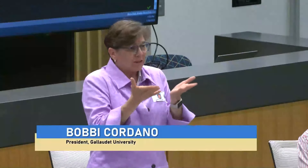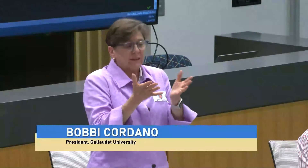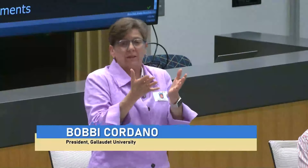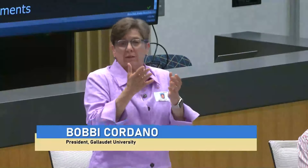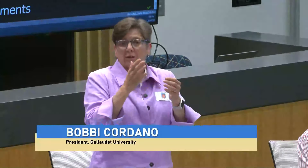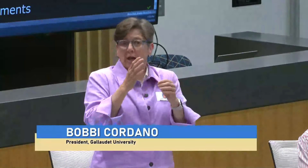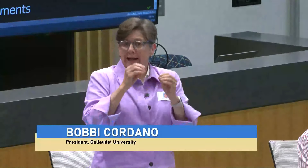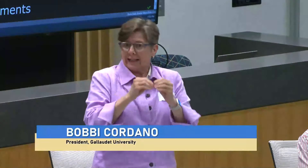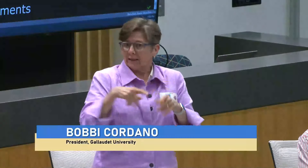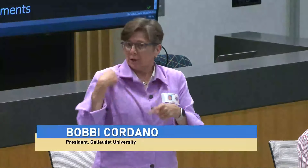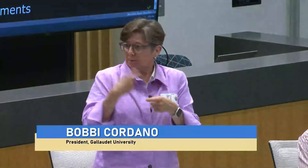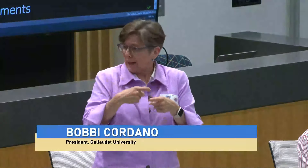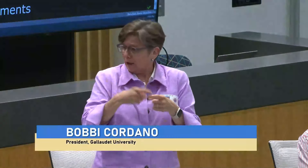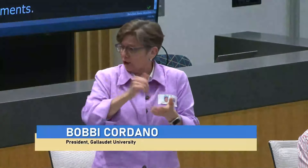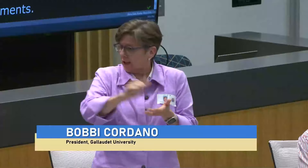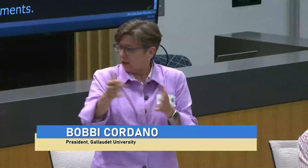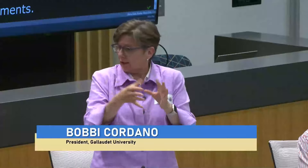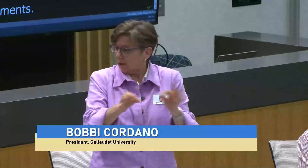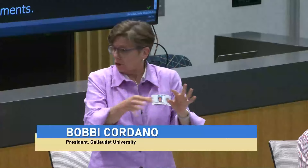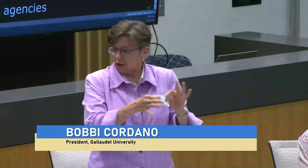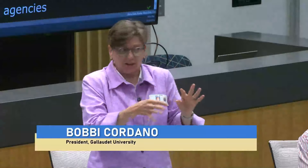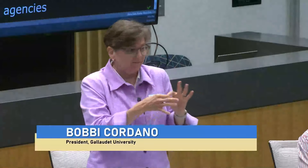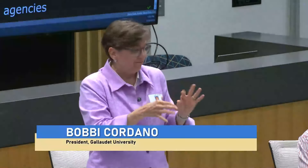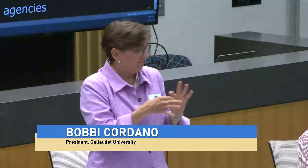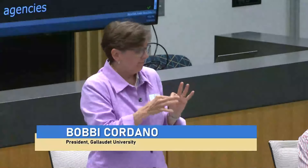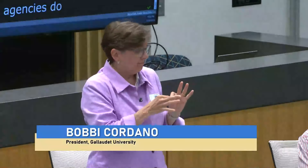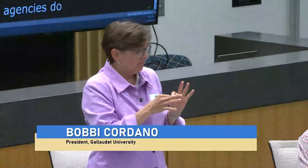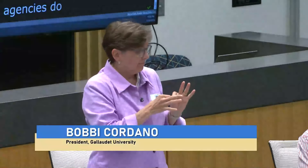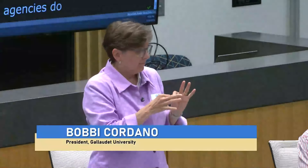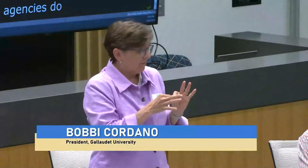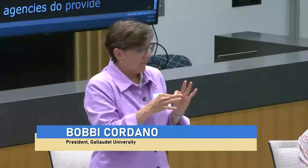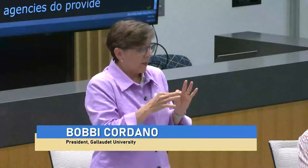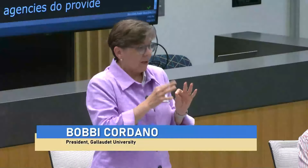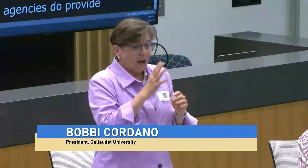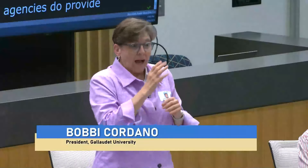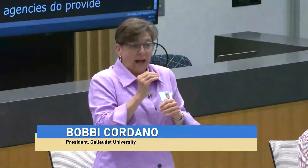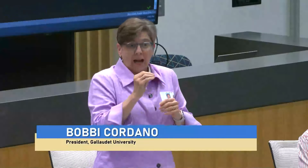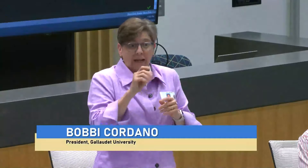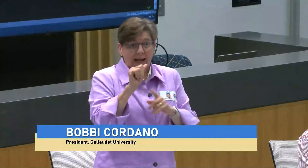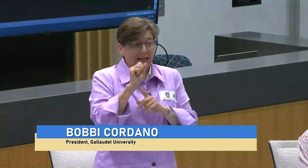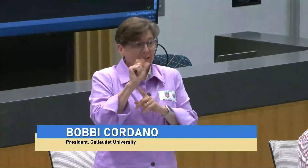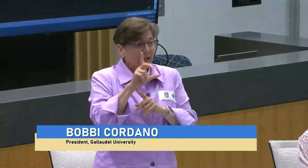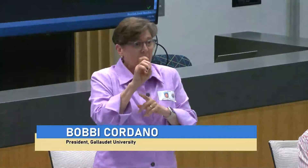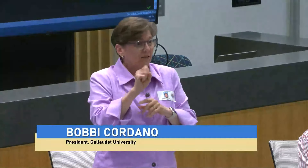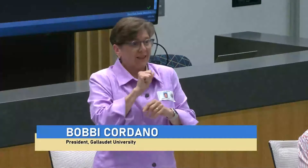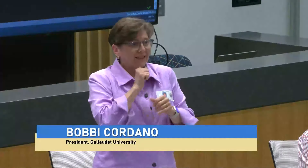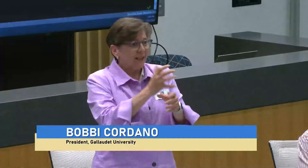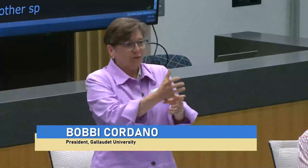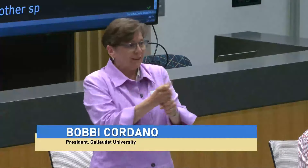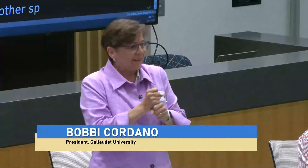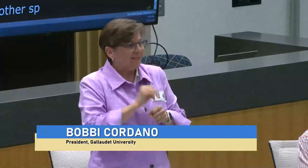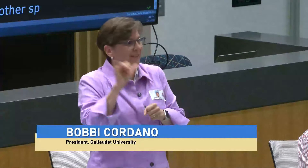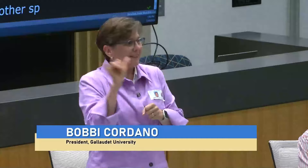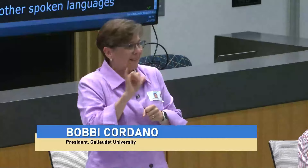YOU KNOW, I WOULD LIKE TO PRESENT THE NOTION OF LANGUAGE EQUITY AS A FRAMEWORK TO ADD TO ZAINAB'S